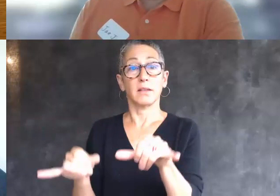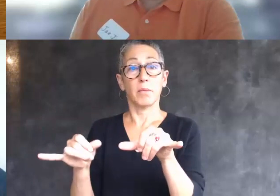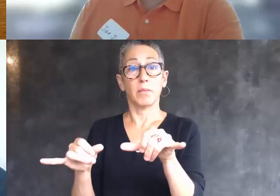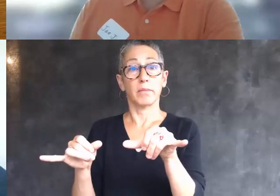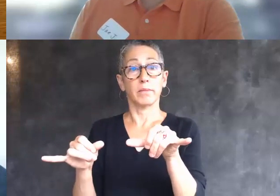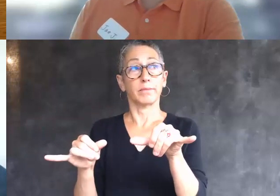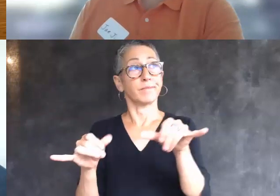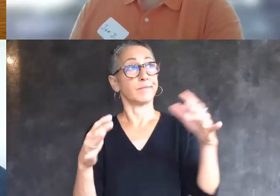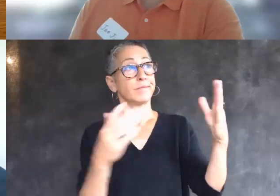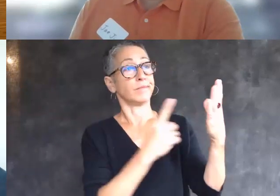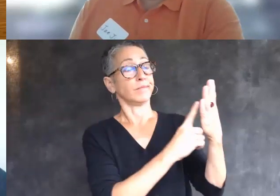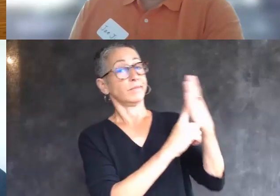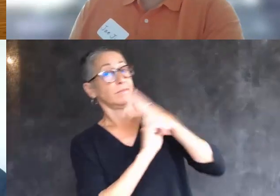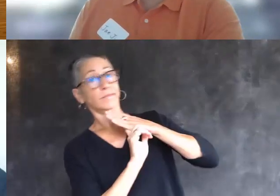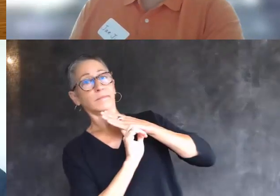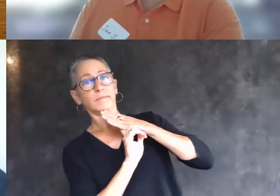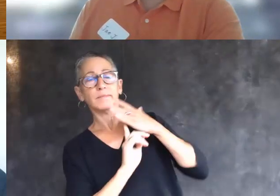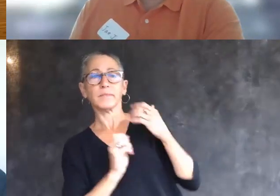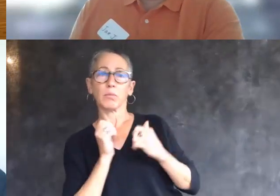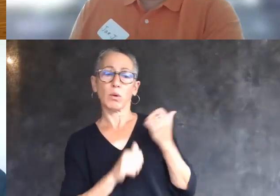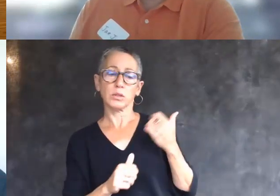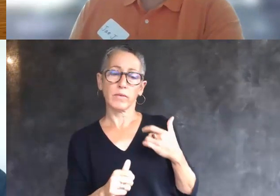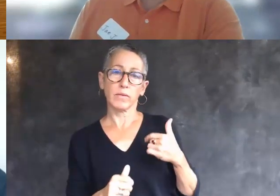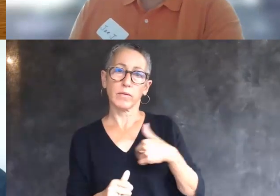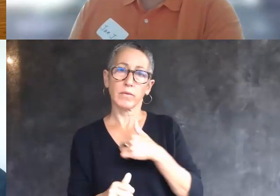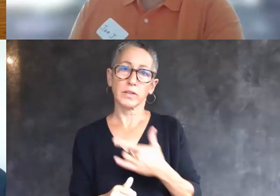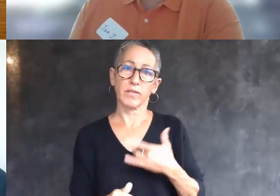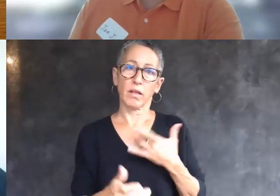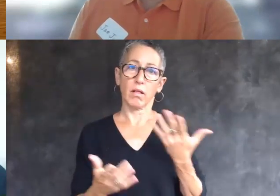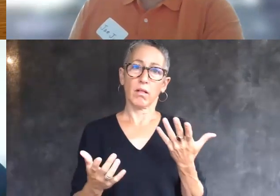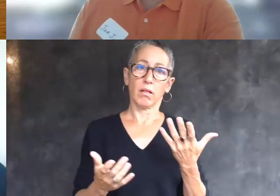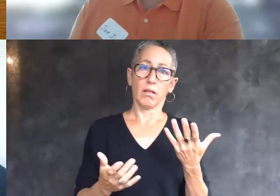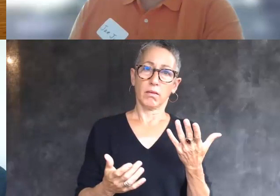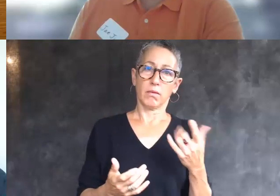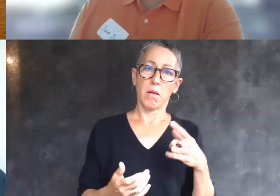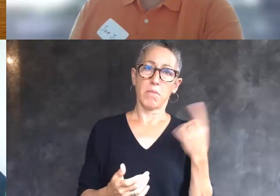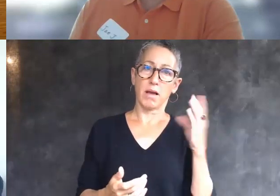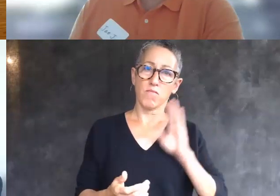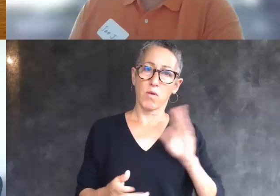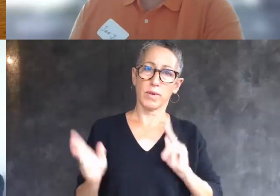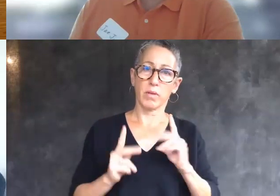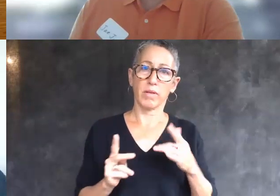to win, most of us to fail particularly Black and Brown. But I think there's a responsibility that we have